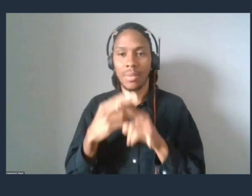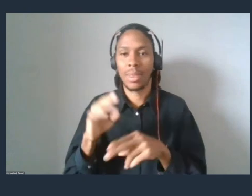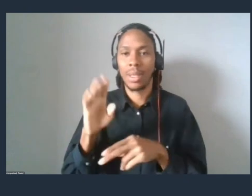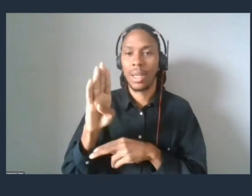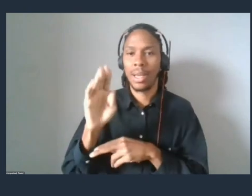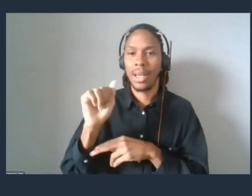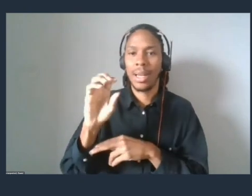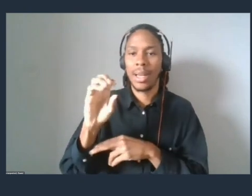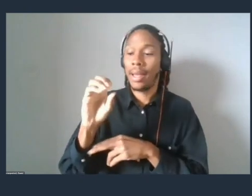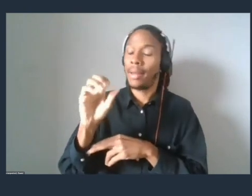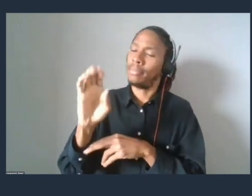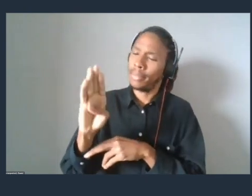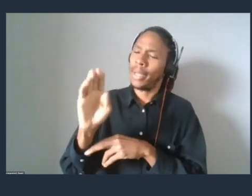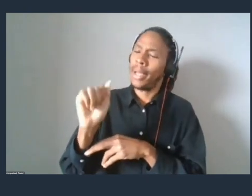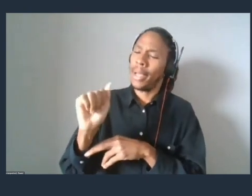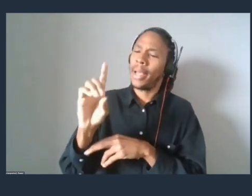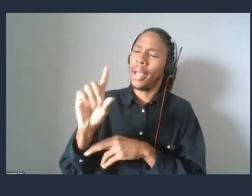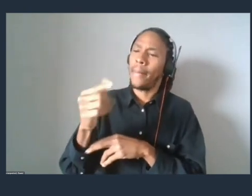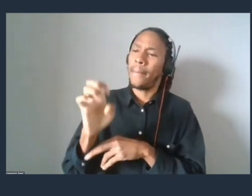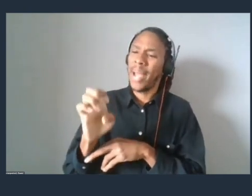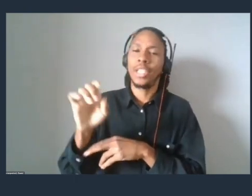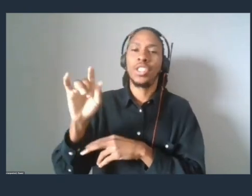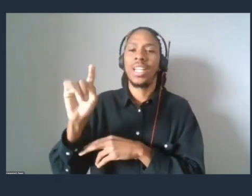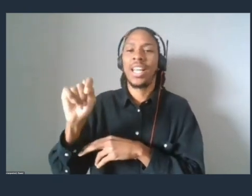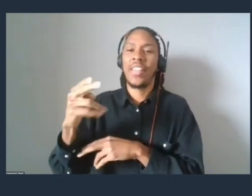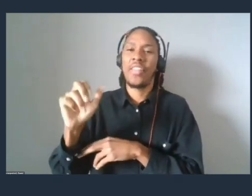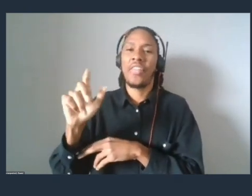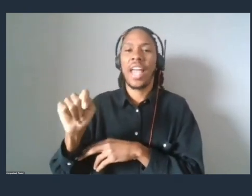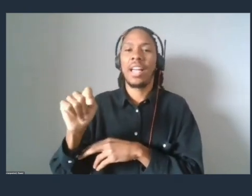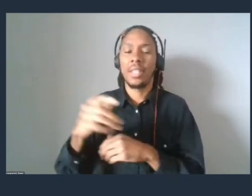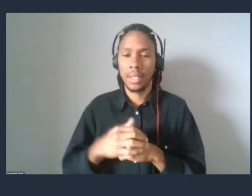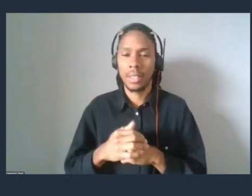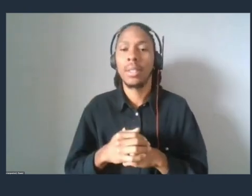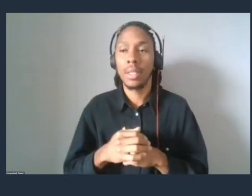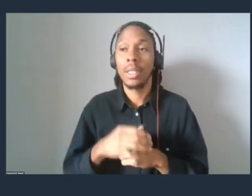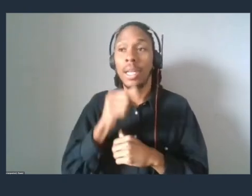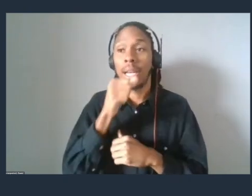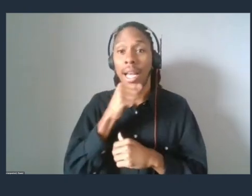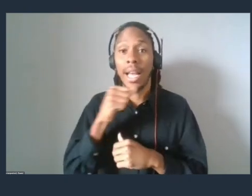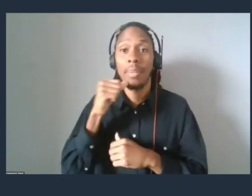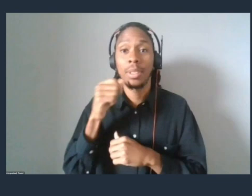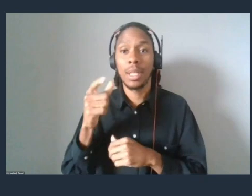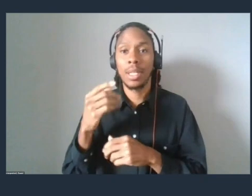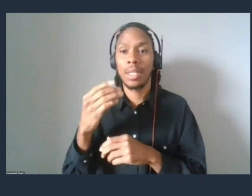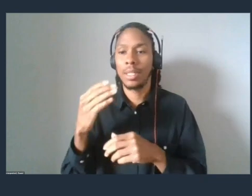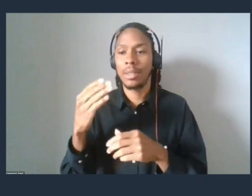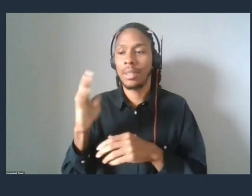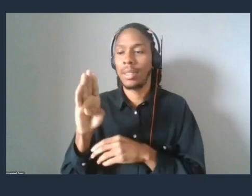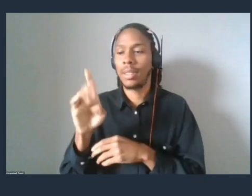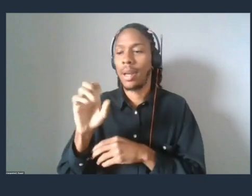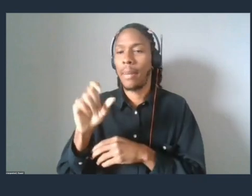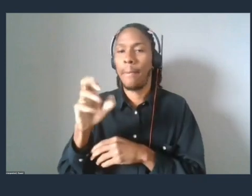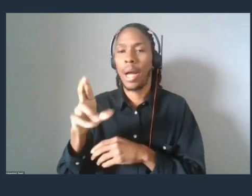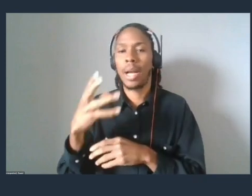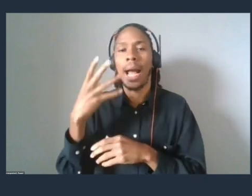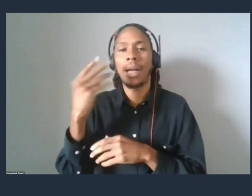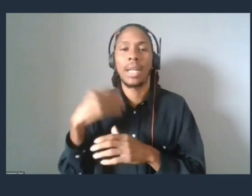AWS Object and Block Learning Badges. Now, I'm also a news blogger outside as a .Net and PowerShell DA,